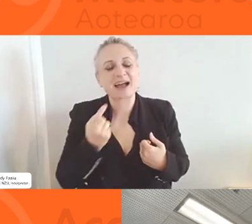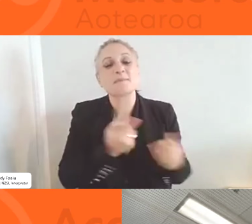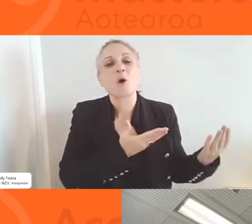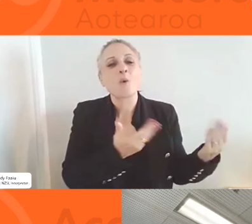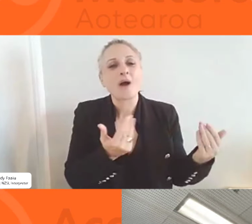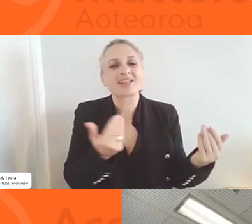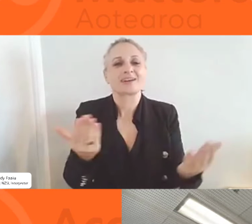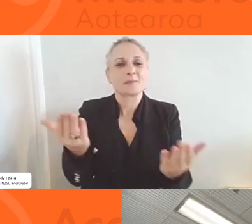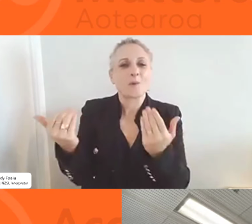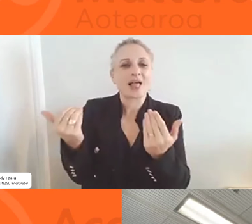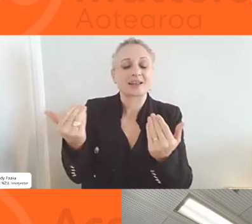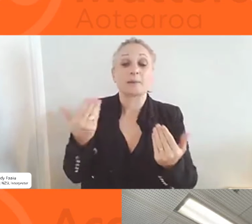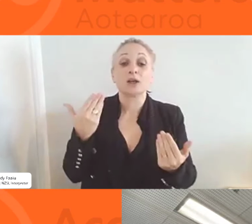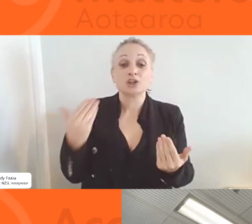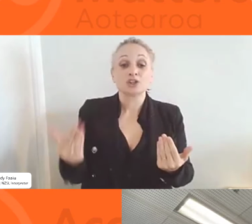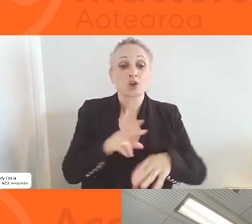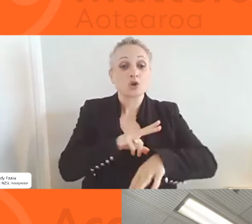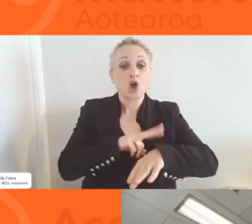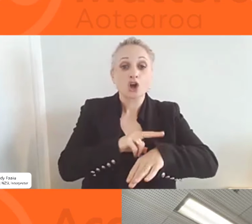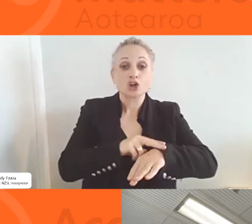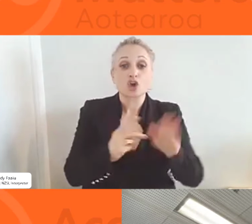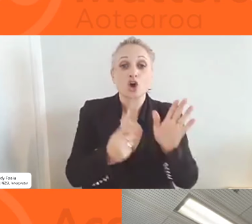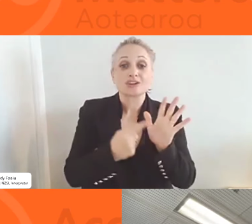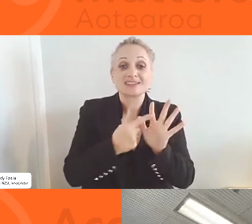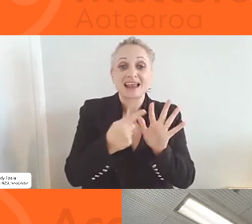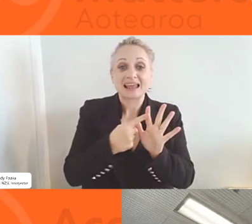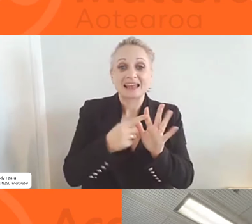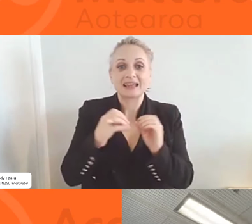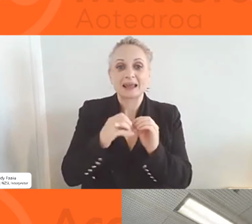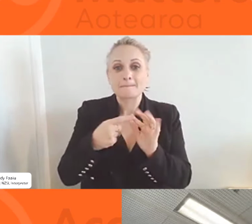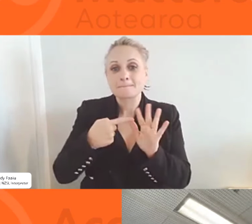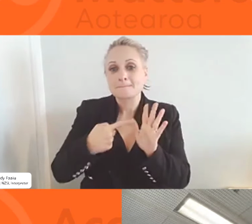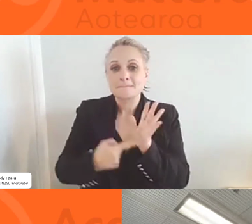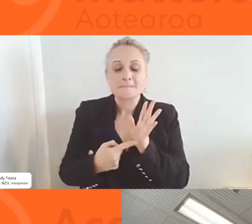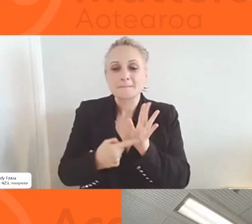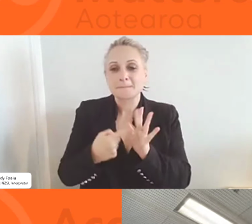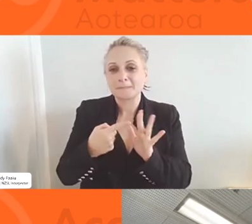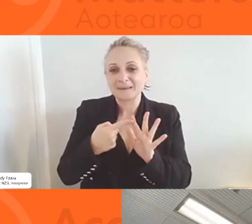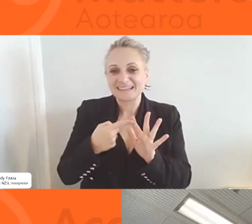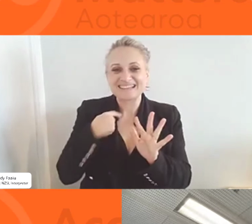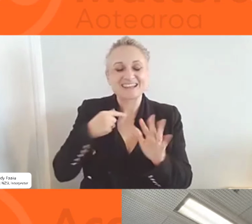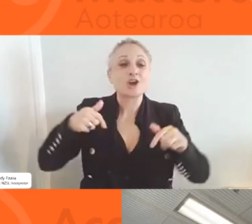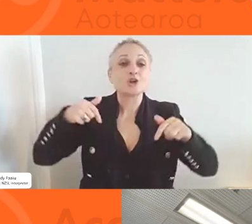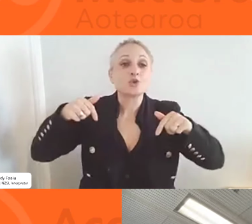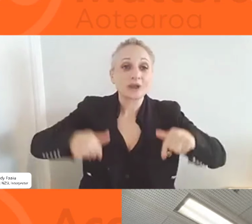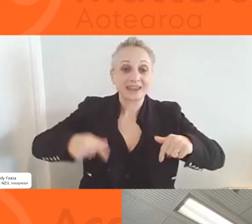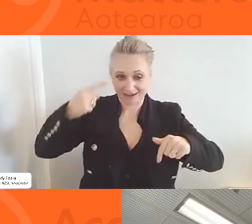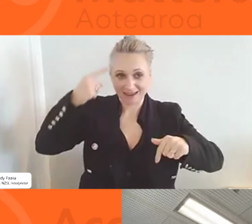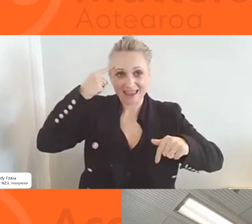Dr Lee Beattie, you're an Associate Professor and Head of School of Architecture and Planning at the university of Auckland, lovely